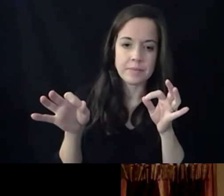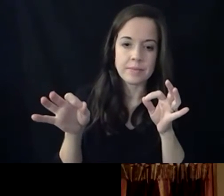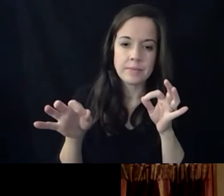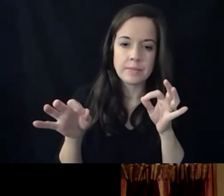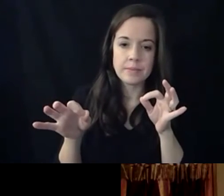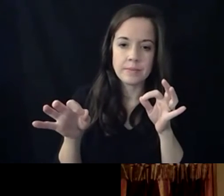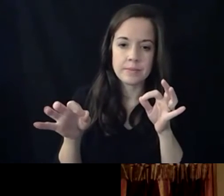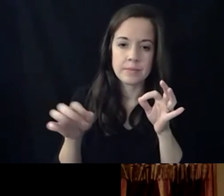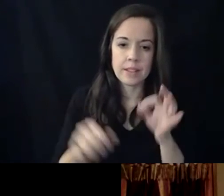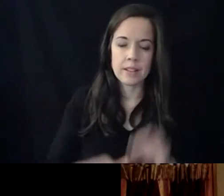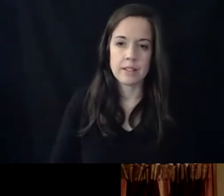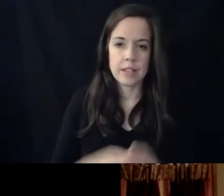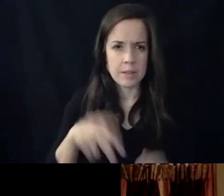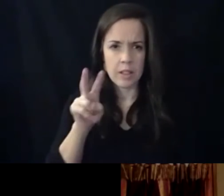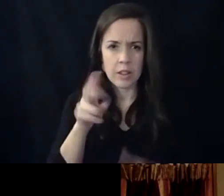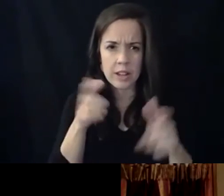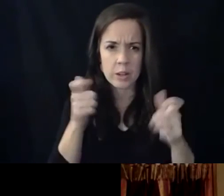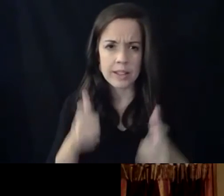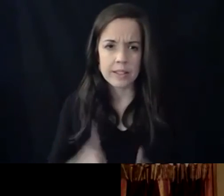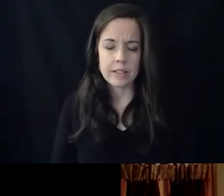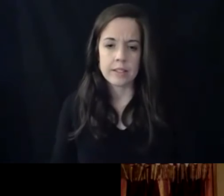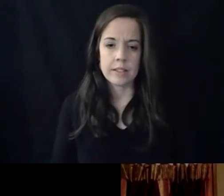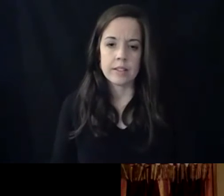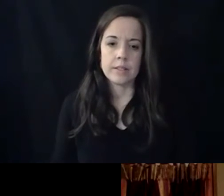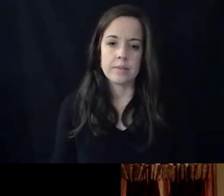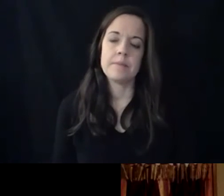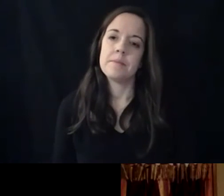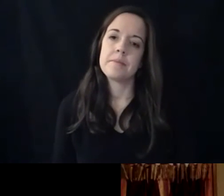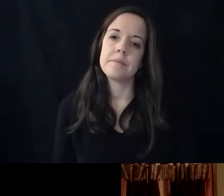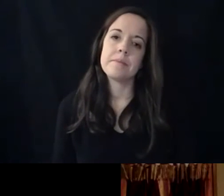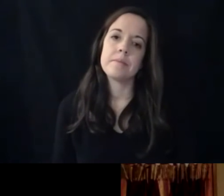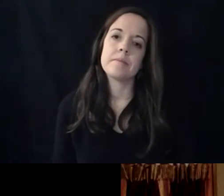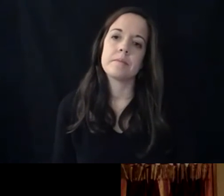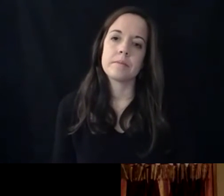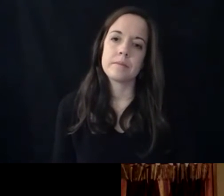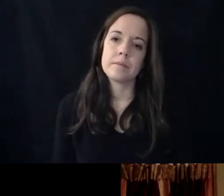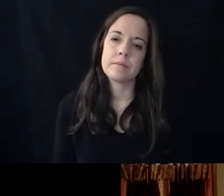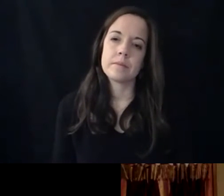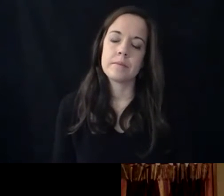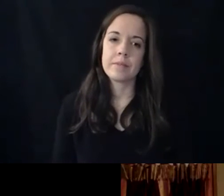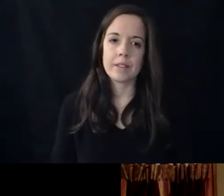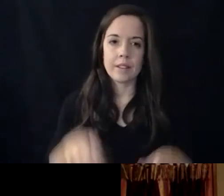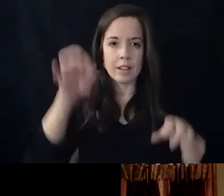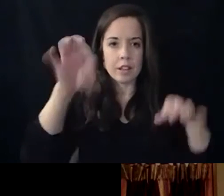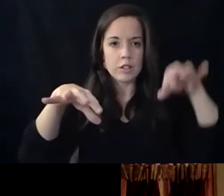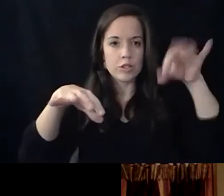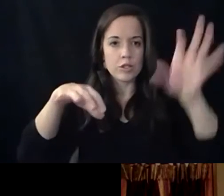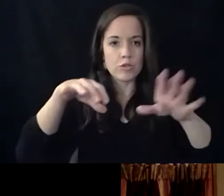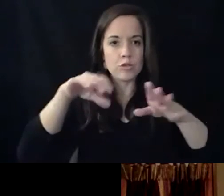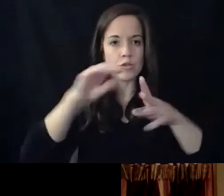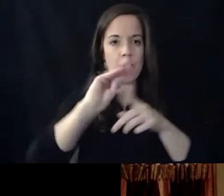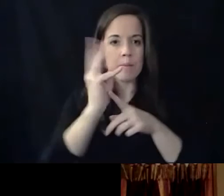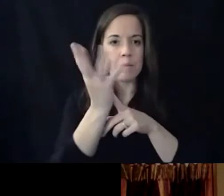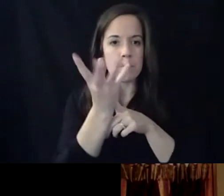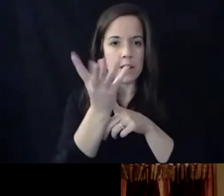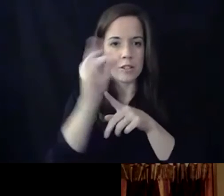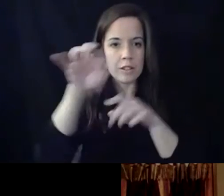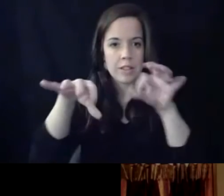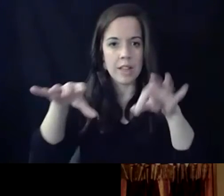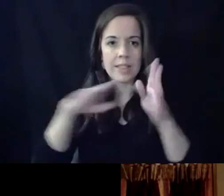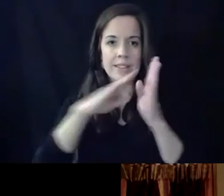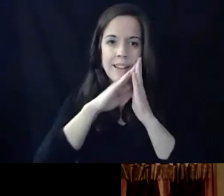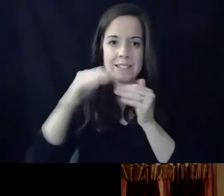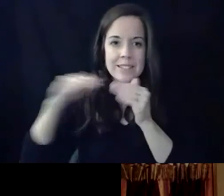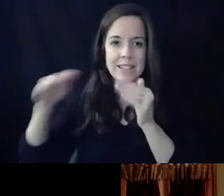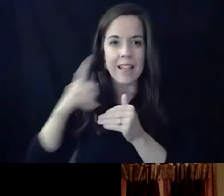let me look at it real quick. “Drop petals on the nightstand like flies eggs.” And, appropriately,